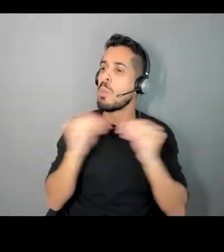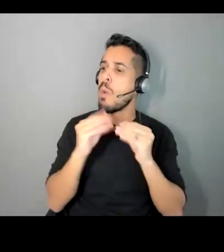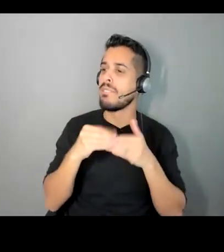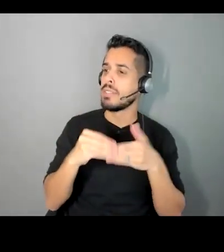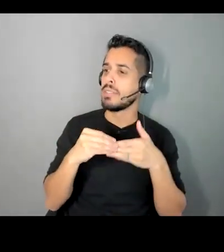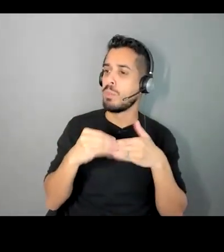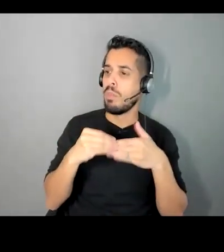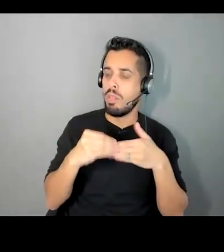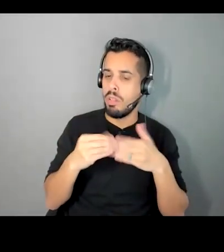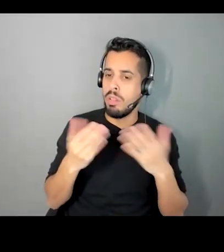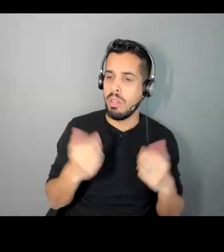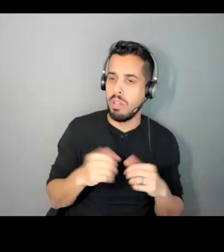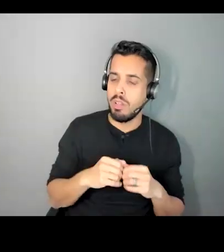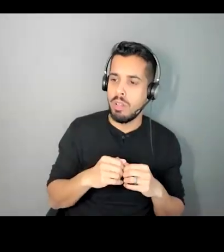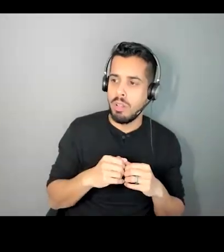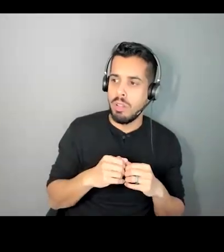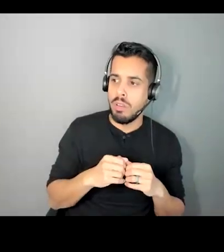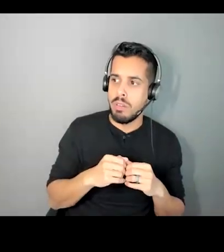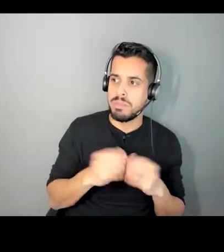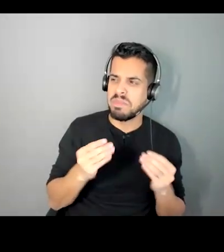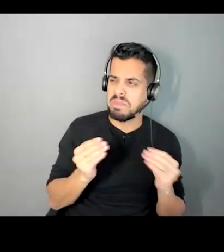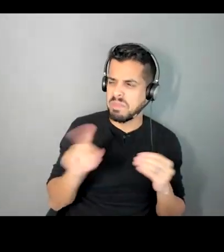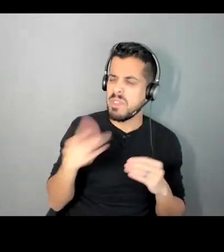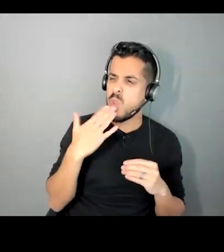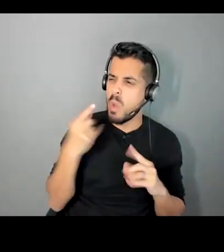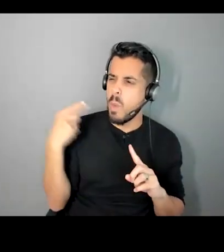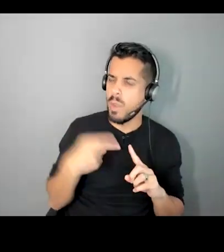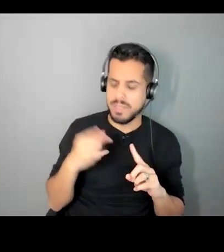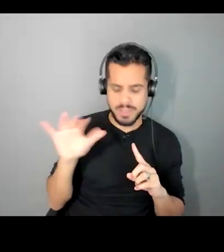And then, um... uh... you bring up a good point, too, of-- (clears throat)